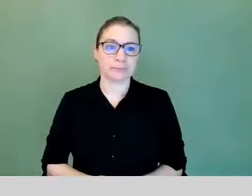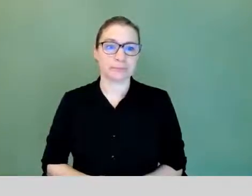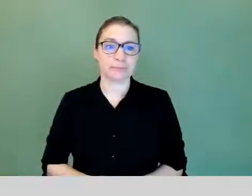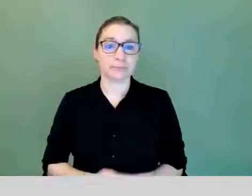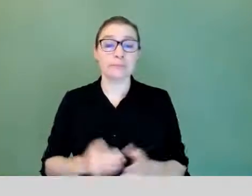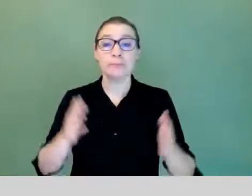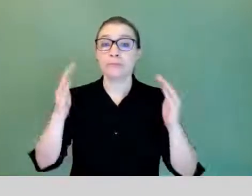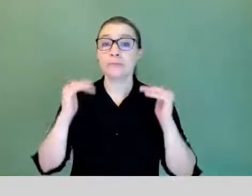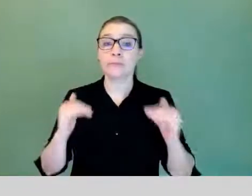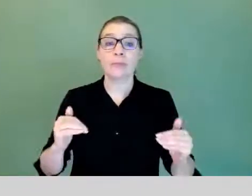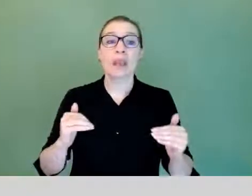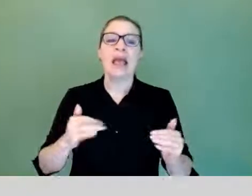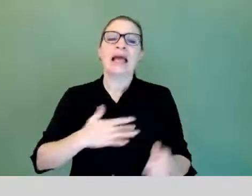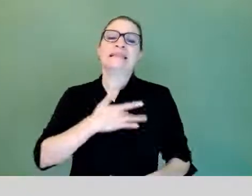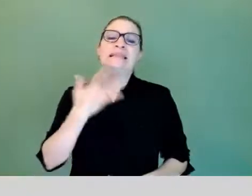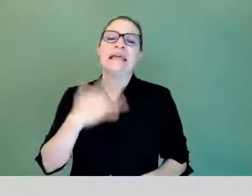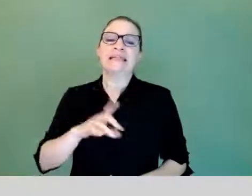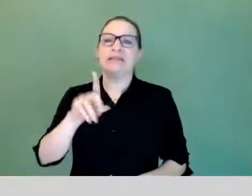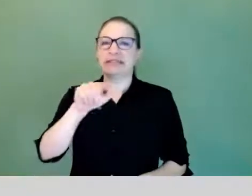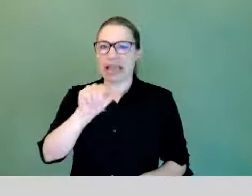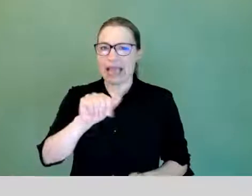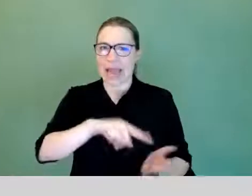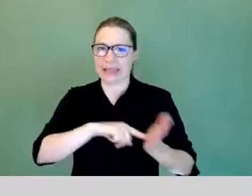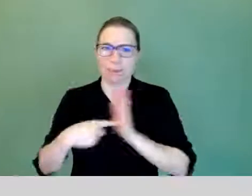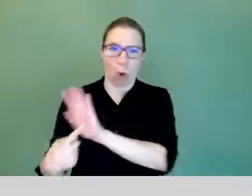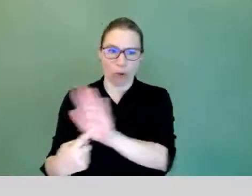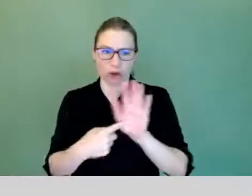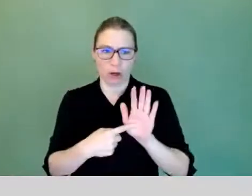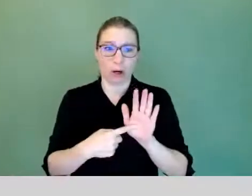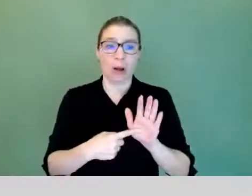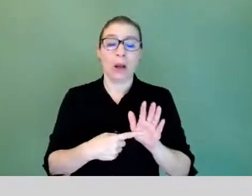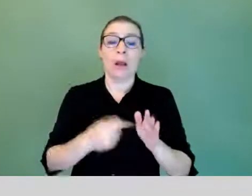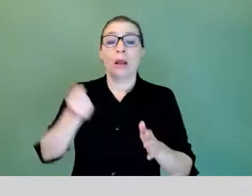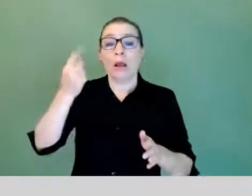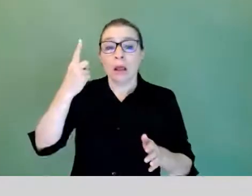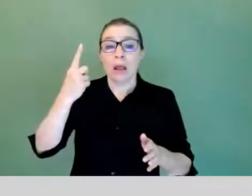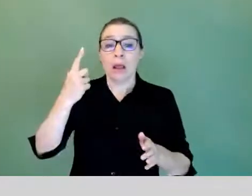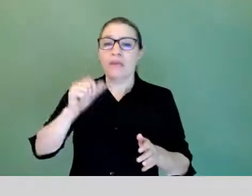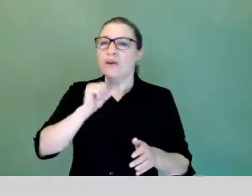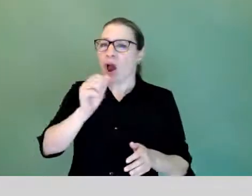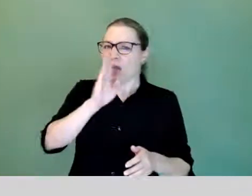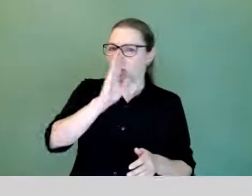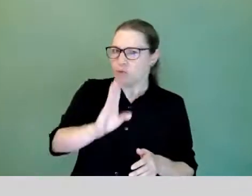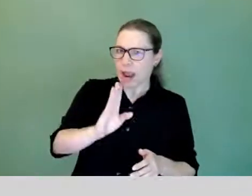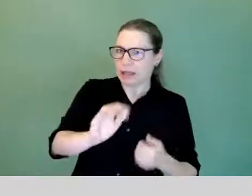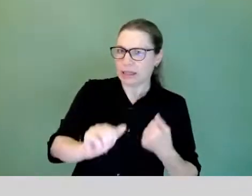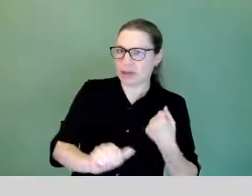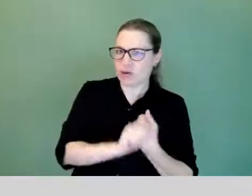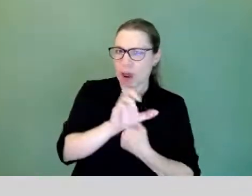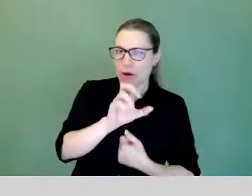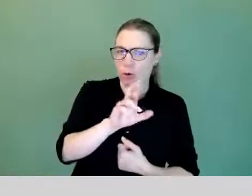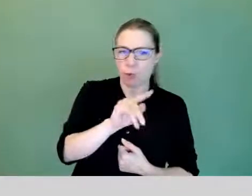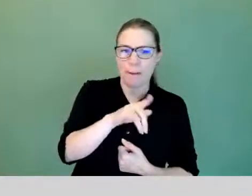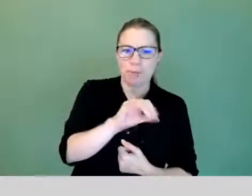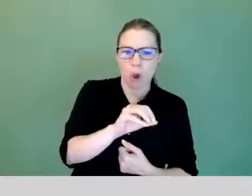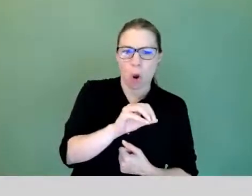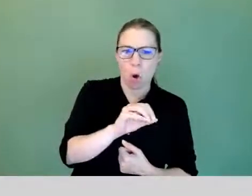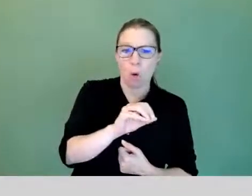The next is sensitive data exposure. In sensitive data exposure rather than directly attacking the crypto, attackers steal keys